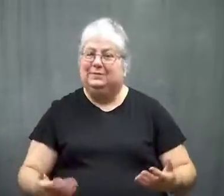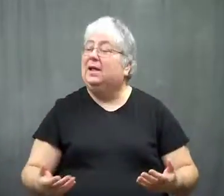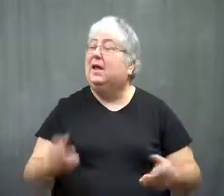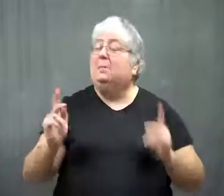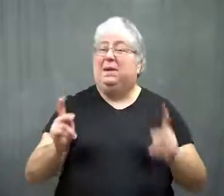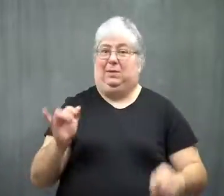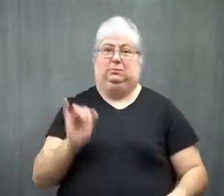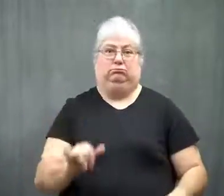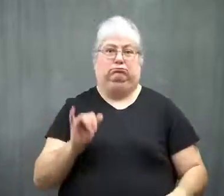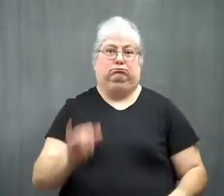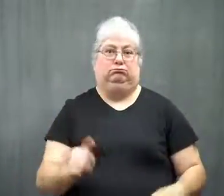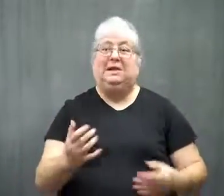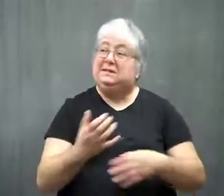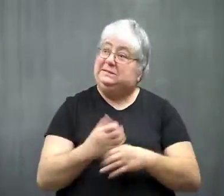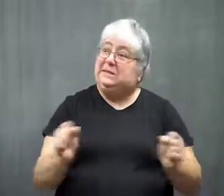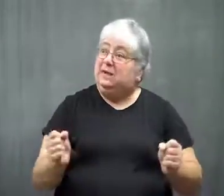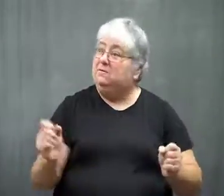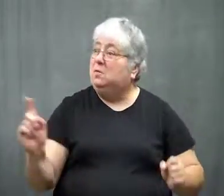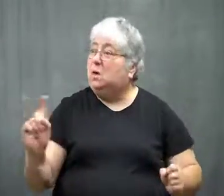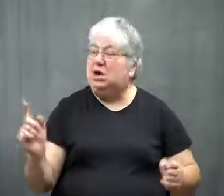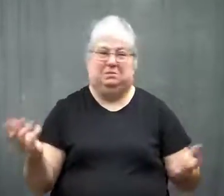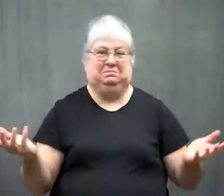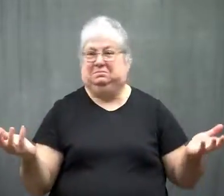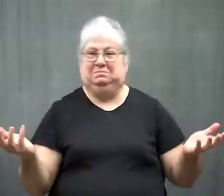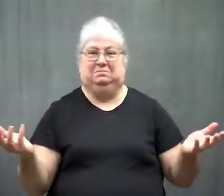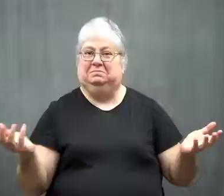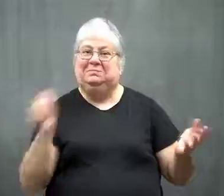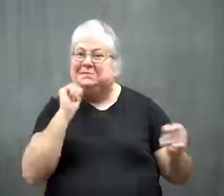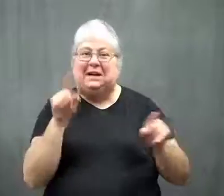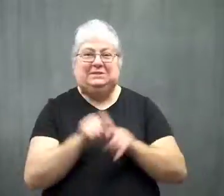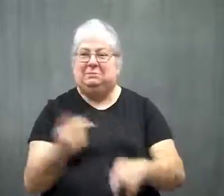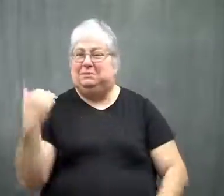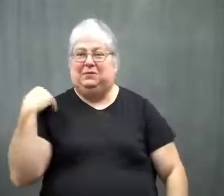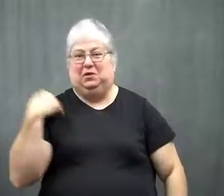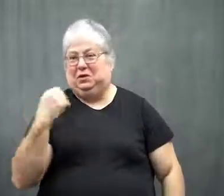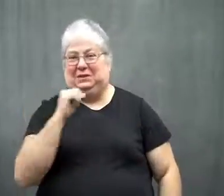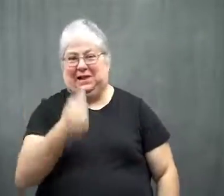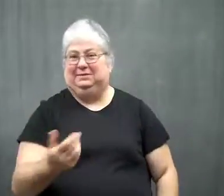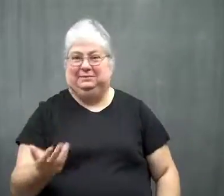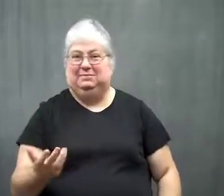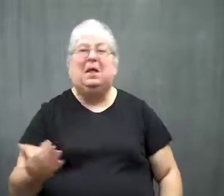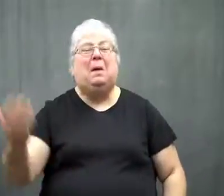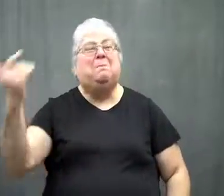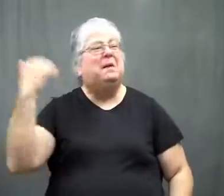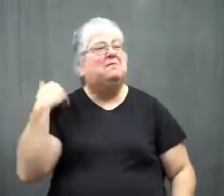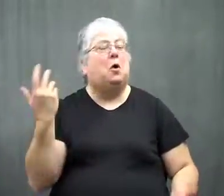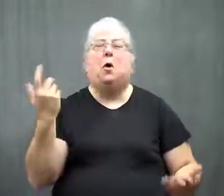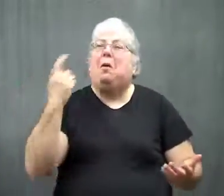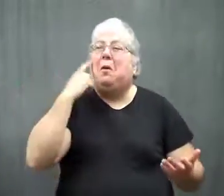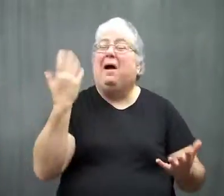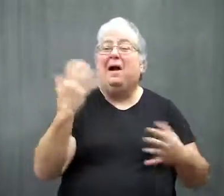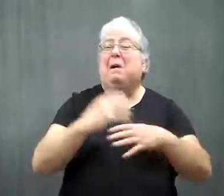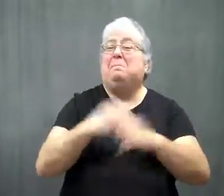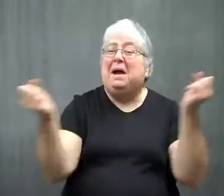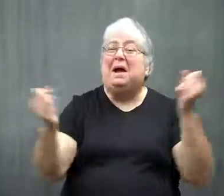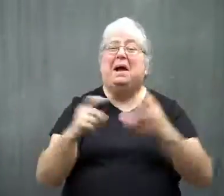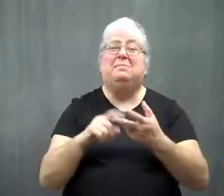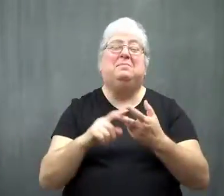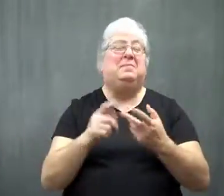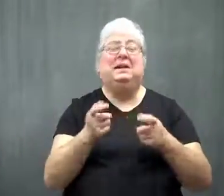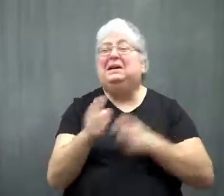People have come to realize there is no real safe place. It's not like it was before.